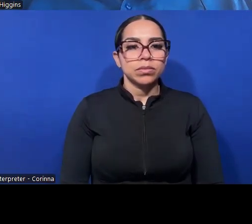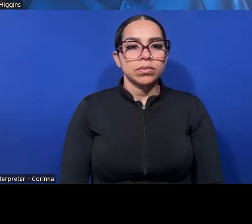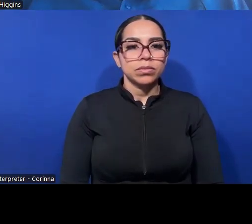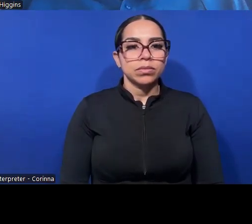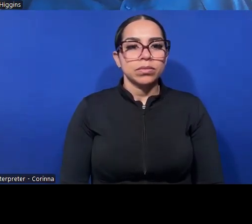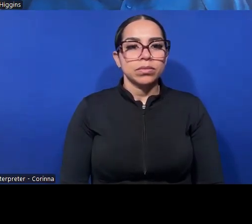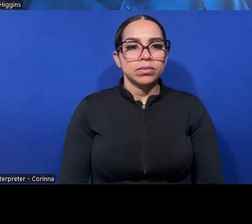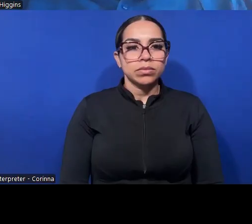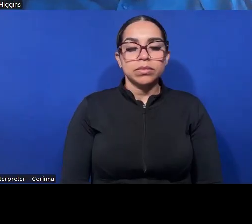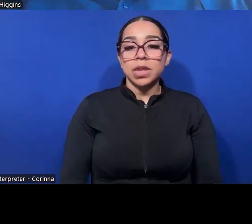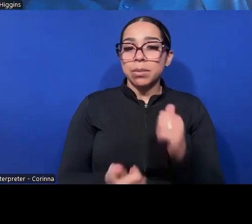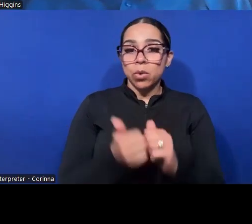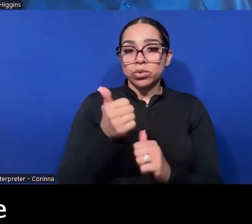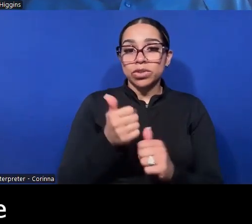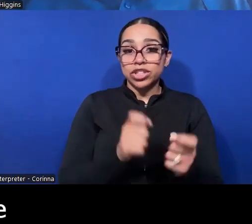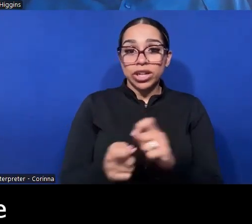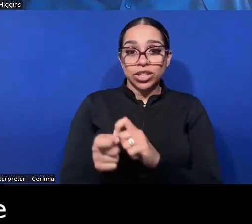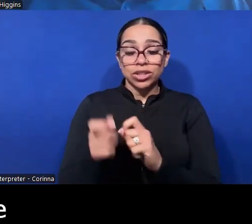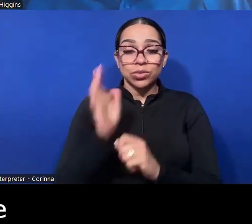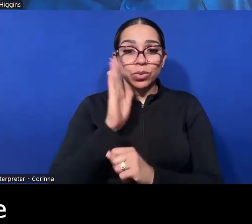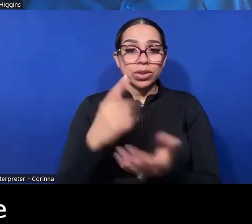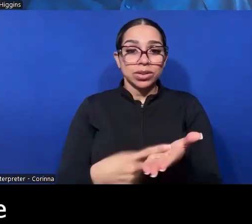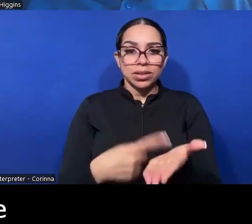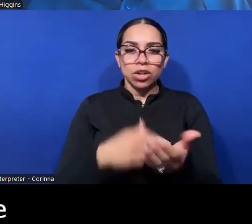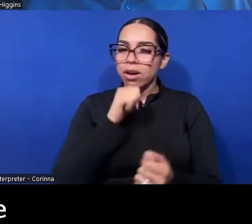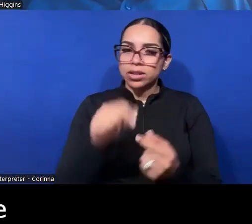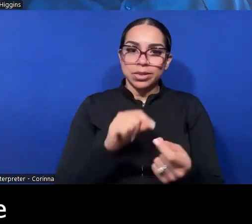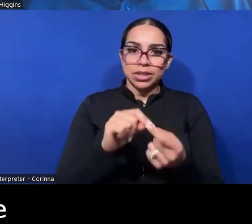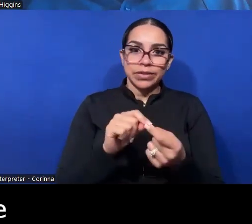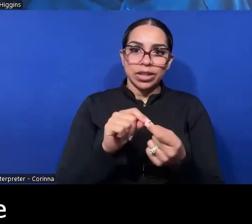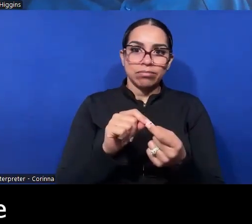So most of these changes that we're going to talk about are not specific to people with disabilities.